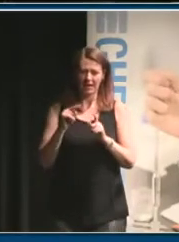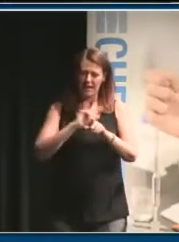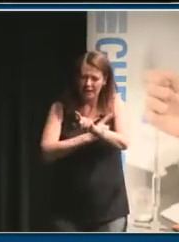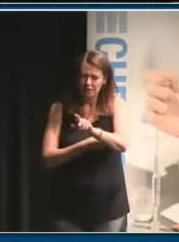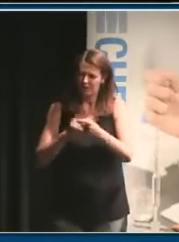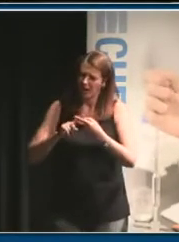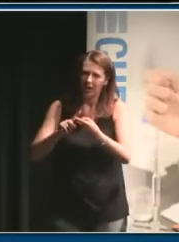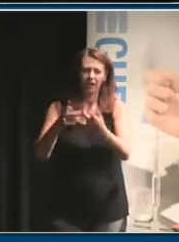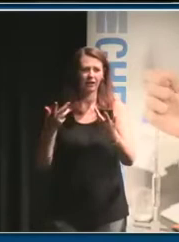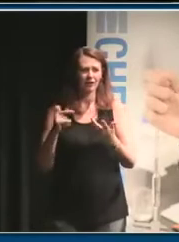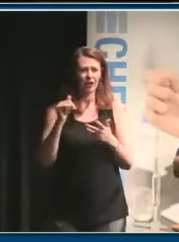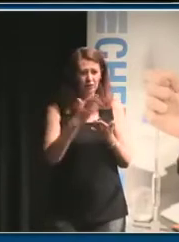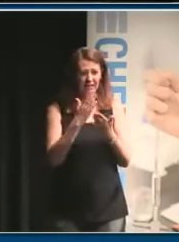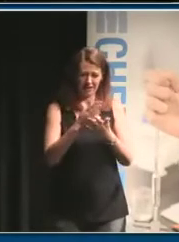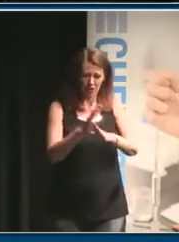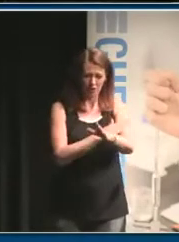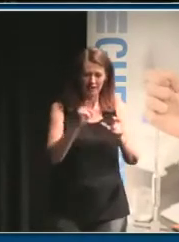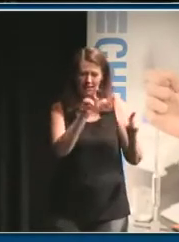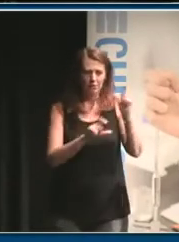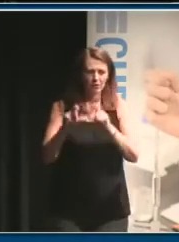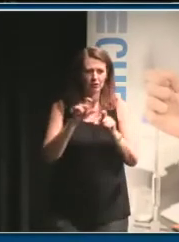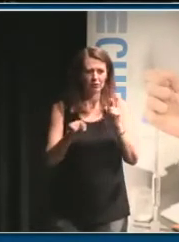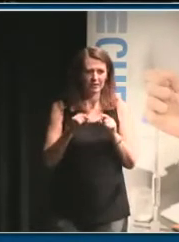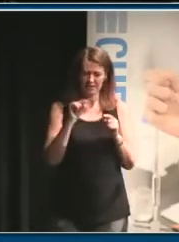So green chemistry to me is agnostic of the application.